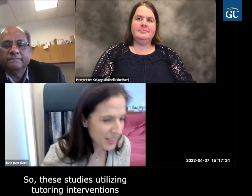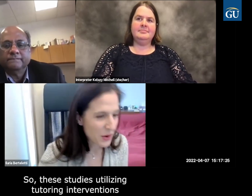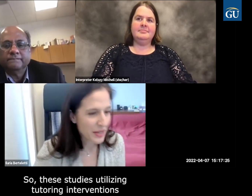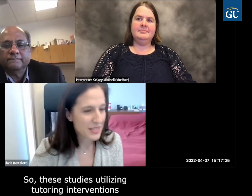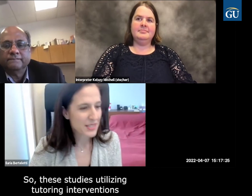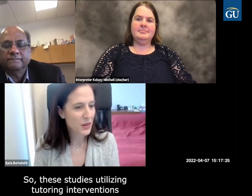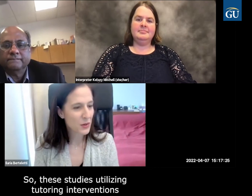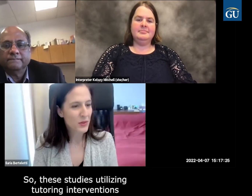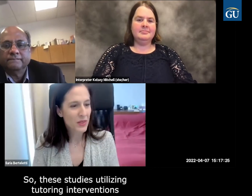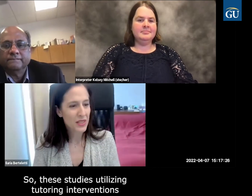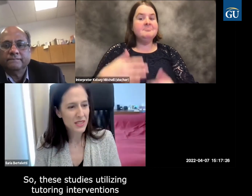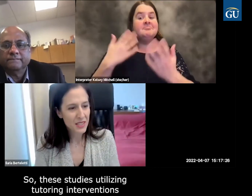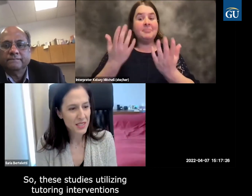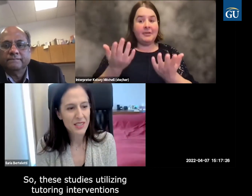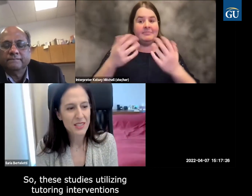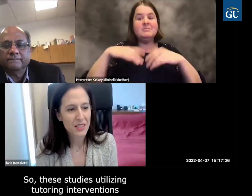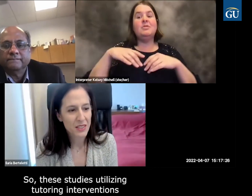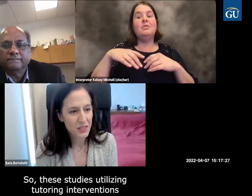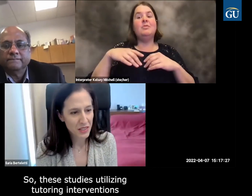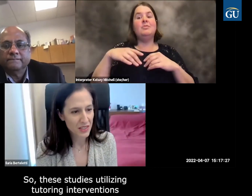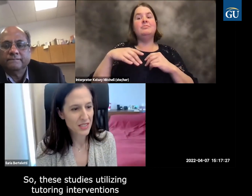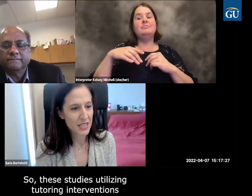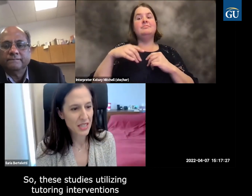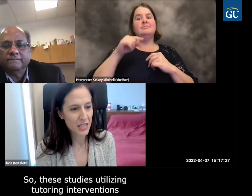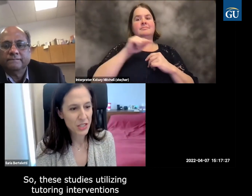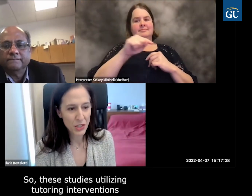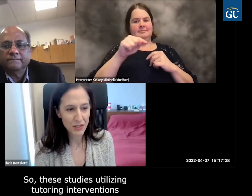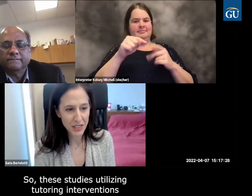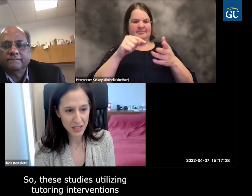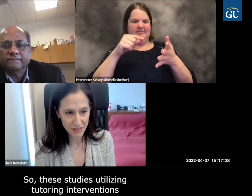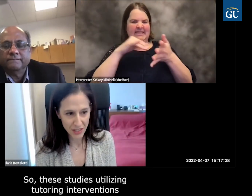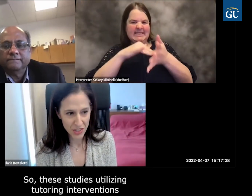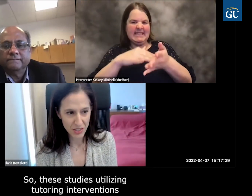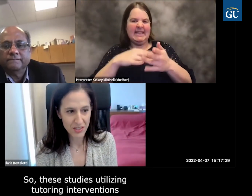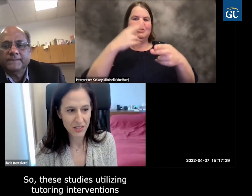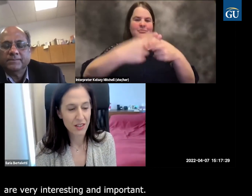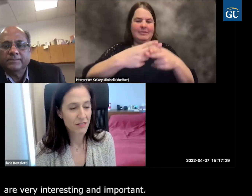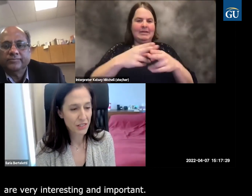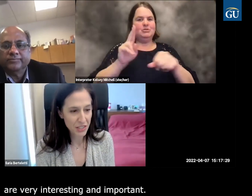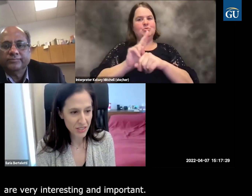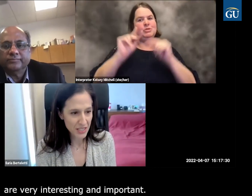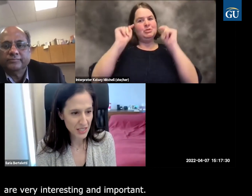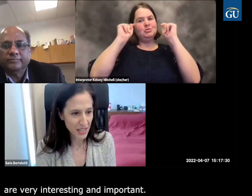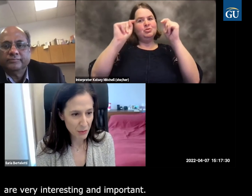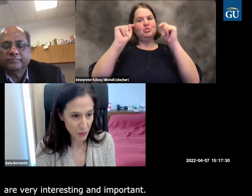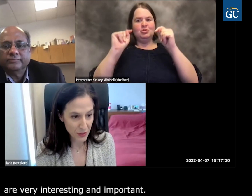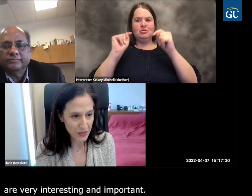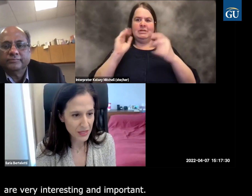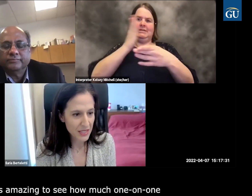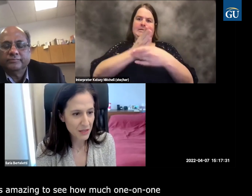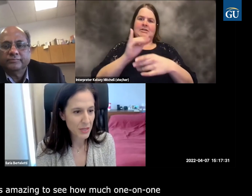okay so these studies utilizing a tutoring interventions are very